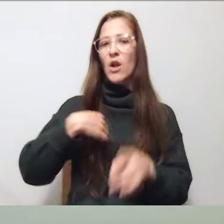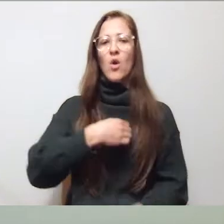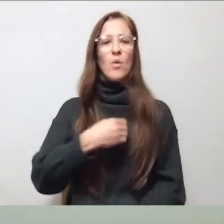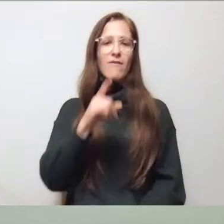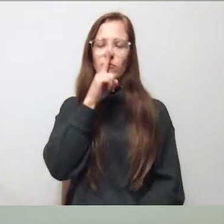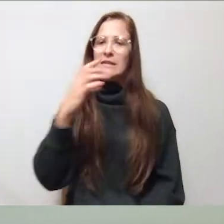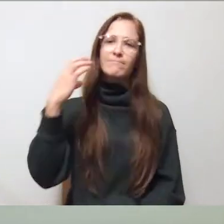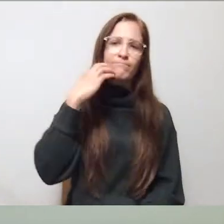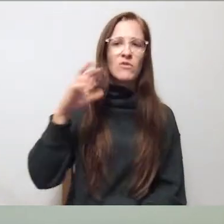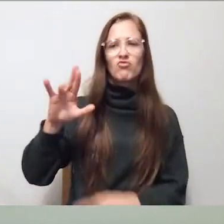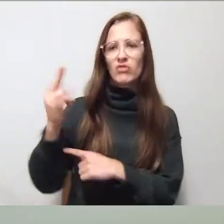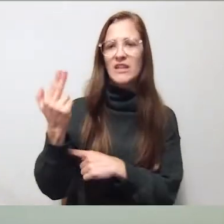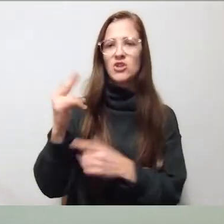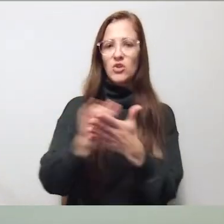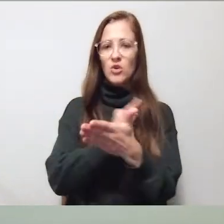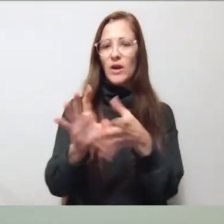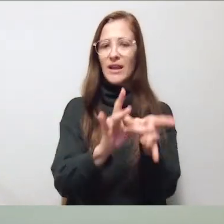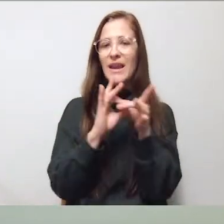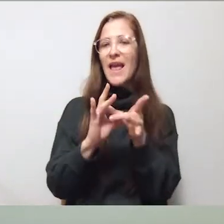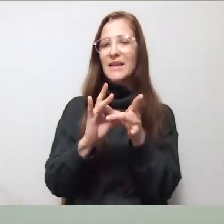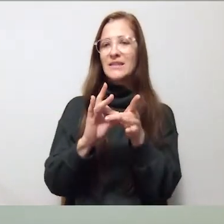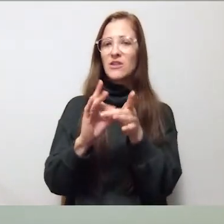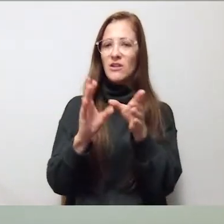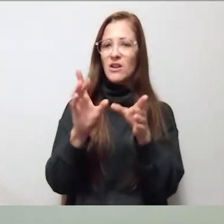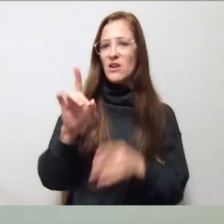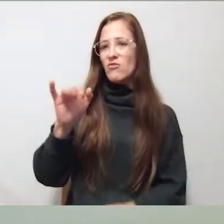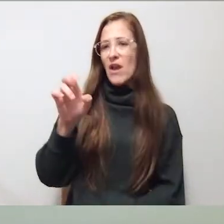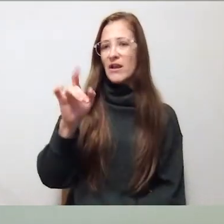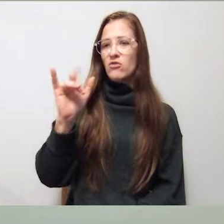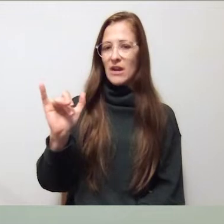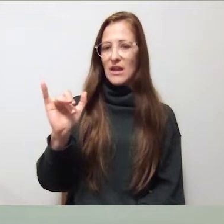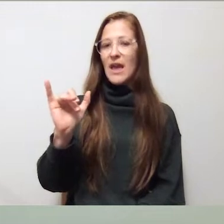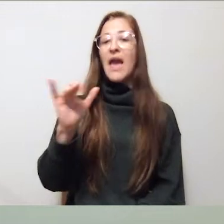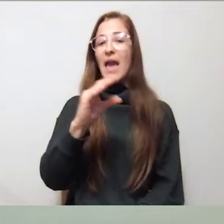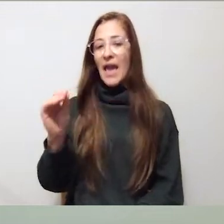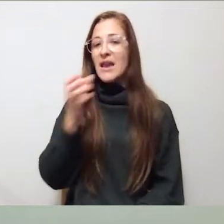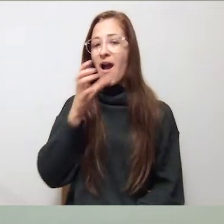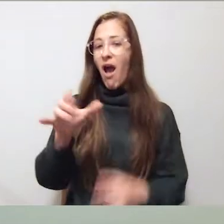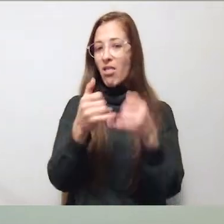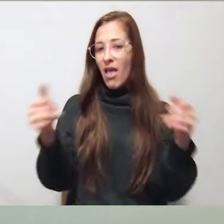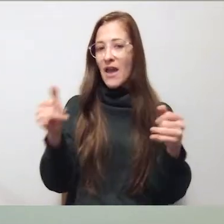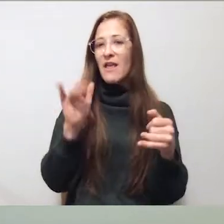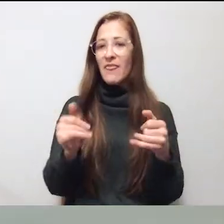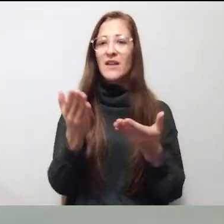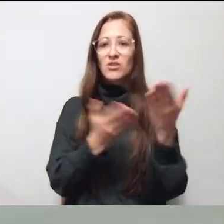New York Connects resource directory and information and assistance hotline that serves individuals from birth to death.